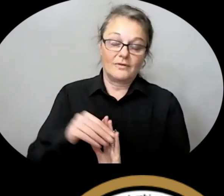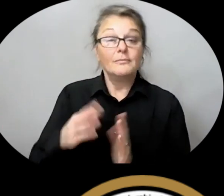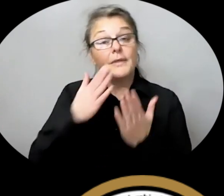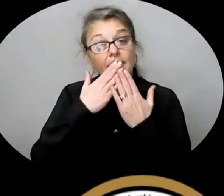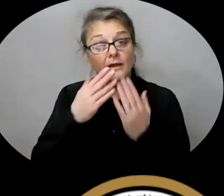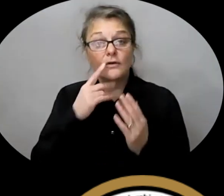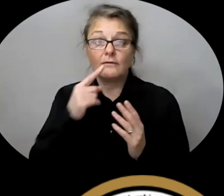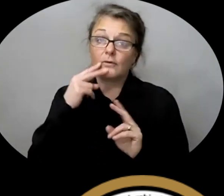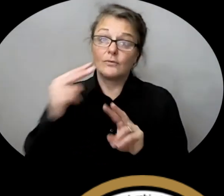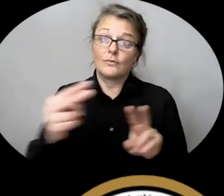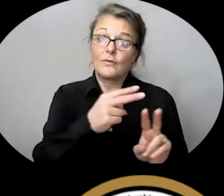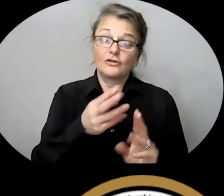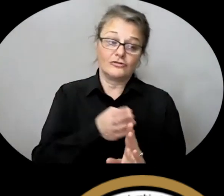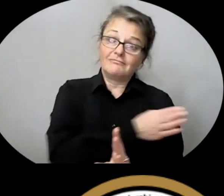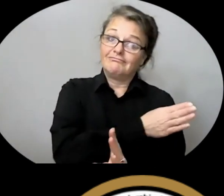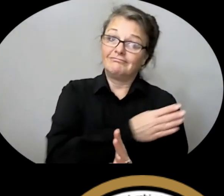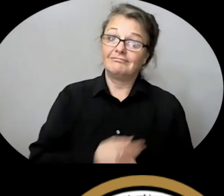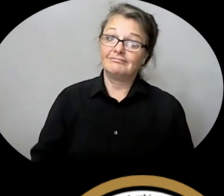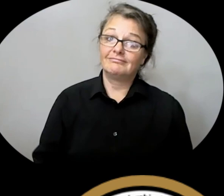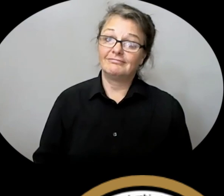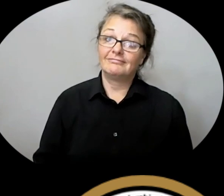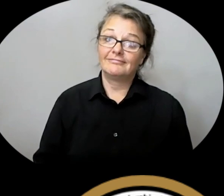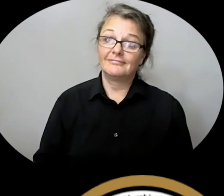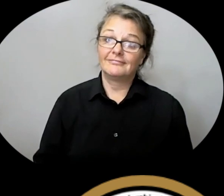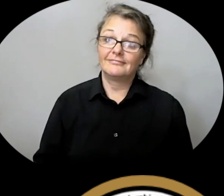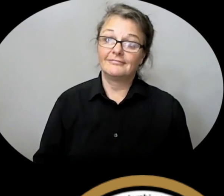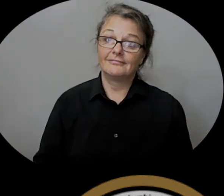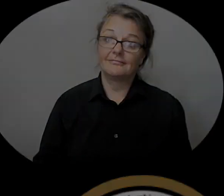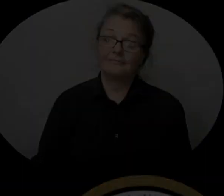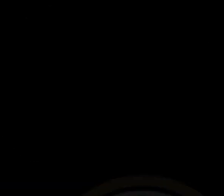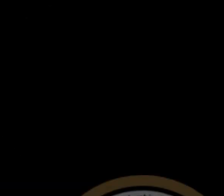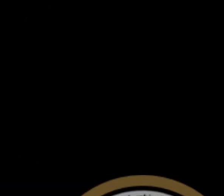AND DAWN CANADA, ALONG WITH THE TEXT DISCUSSION NOT RECORDED, THANK YOU FOR VIEWING]